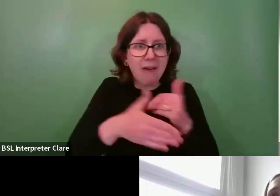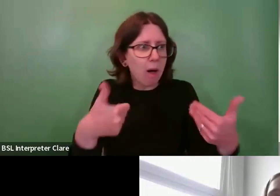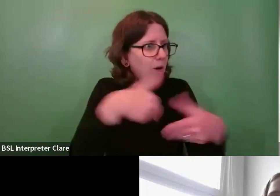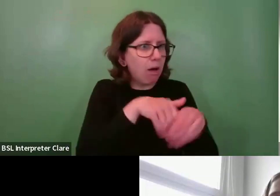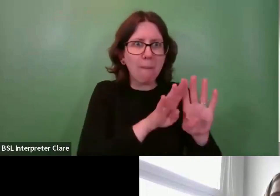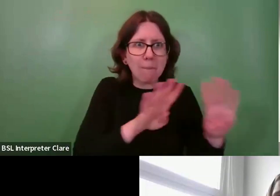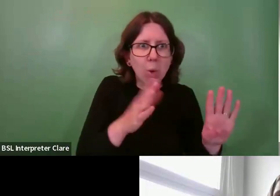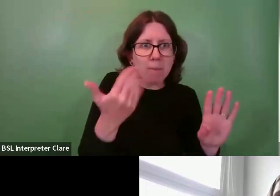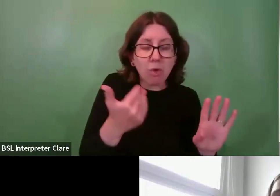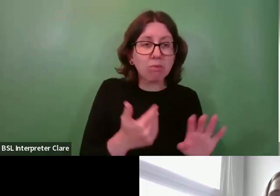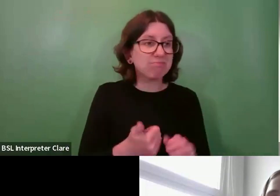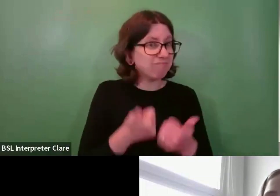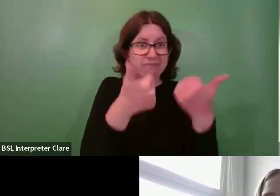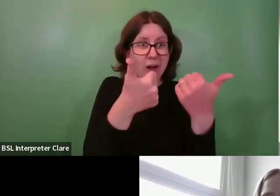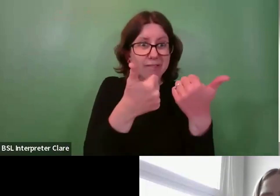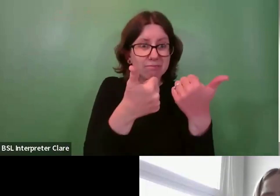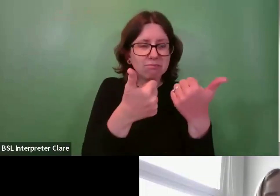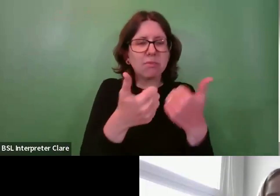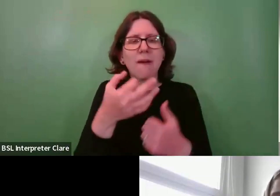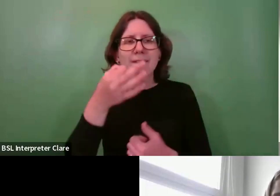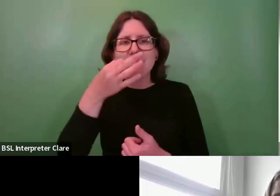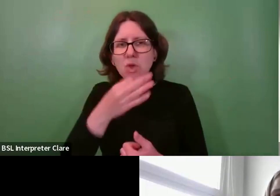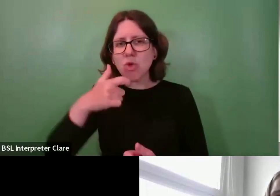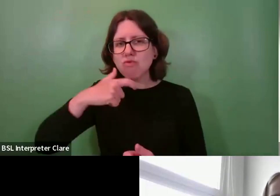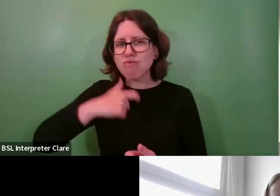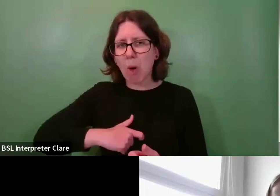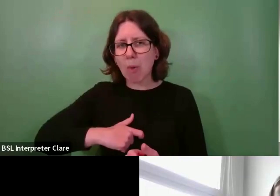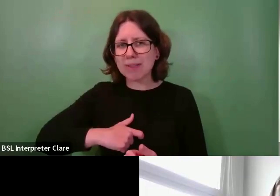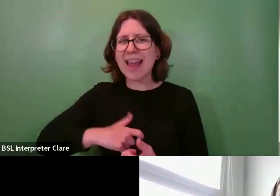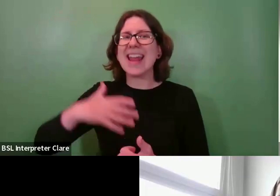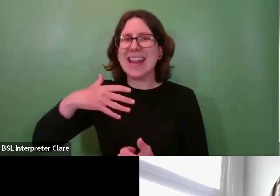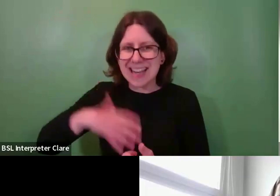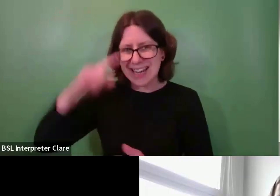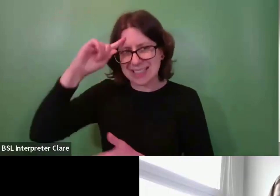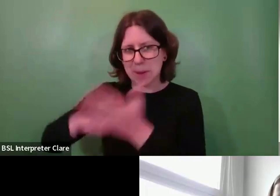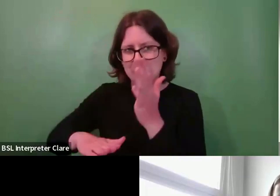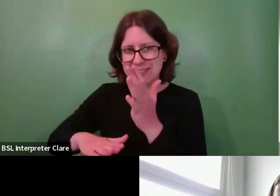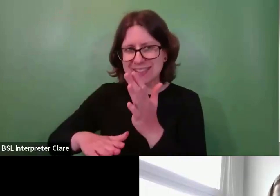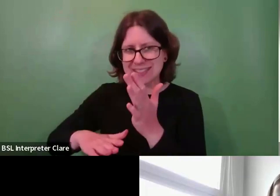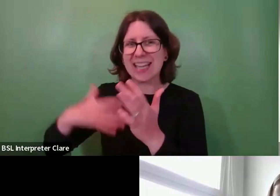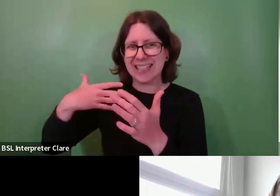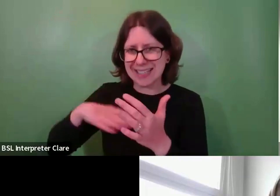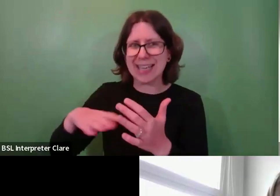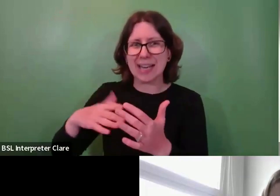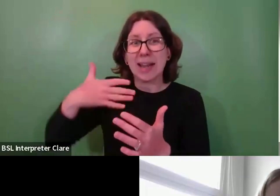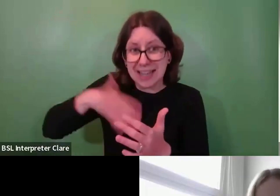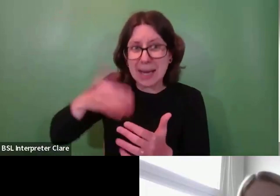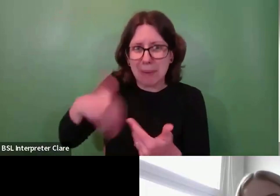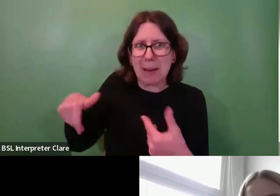But there will be a few roles that that kind of thing would be required, but it doesn't mean that everything is...